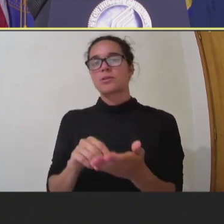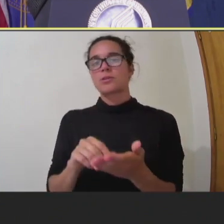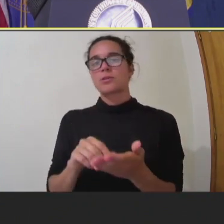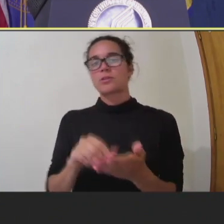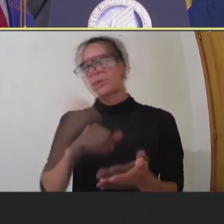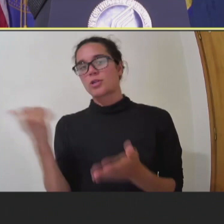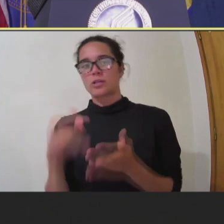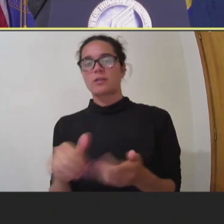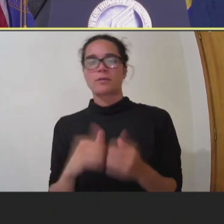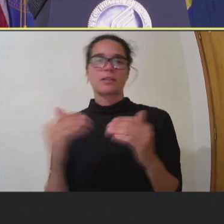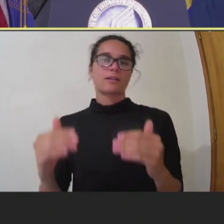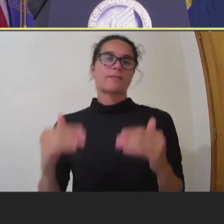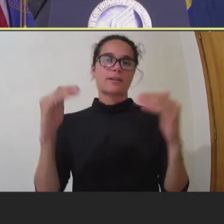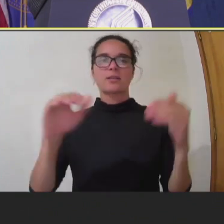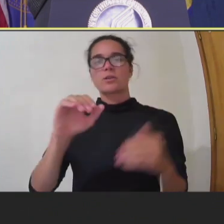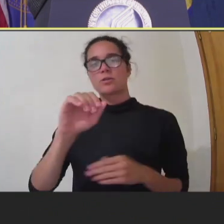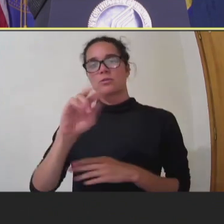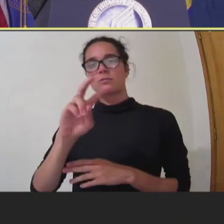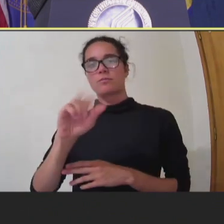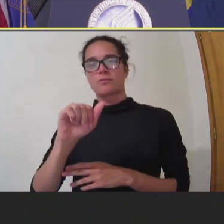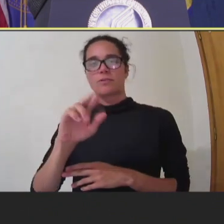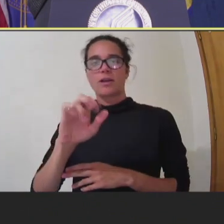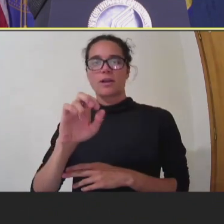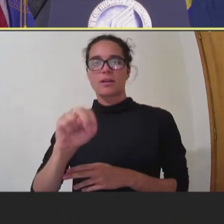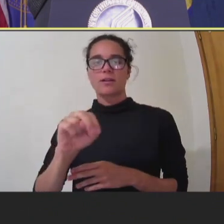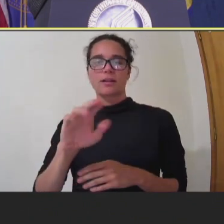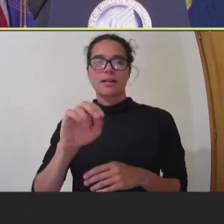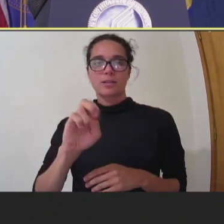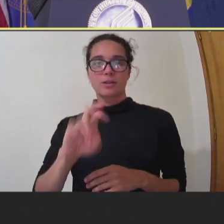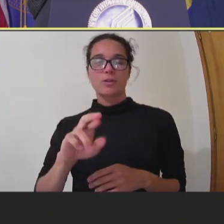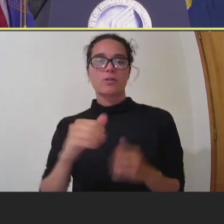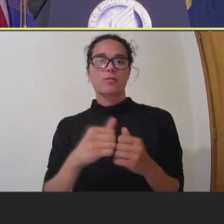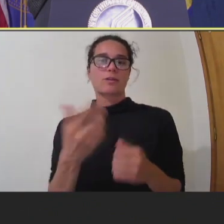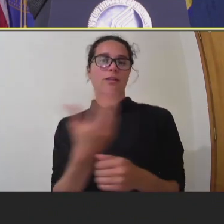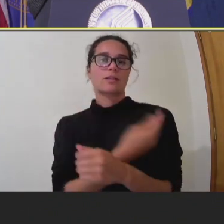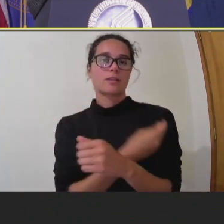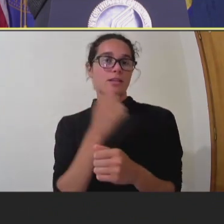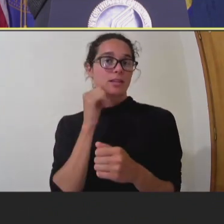ovarian cancer with a vaccine that targets a protein called IGF-BP2 that's expressed